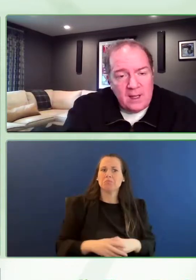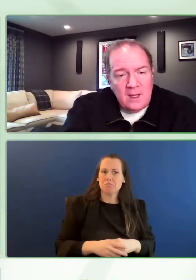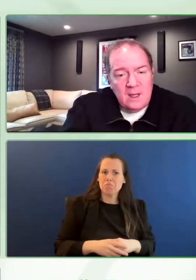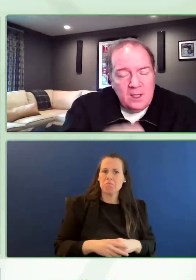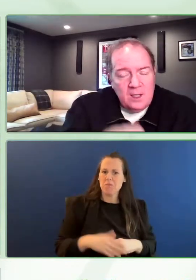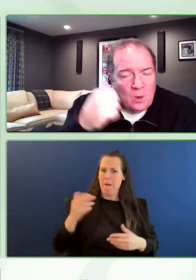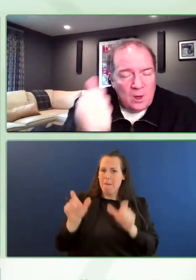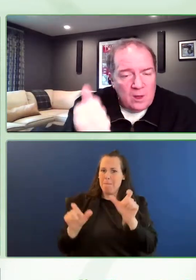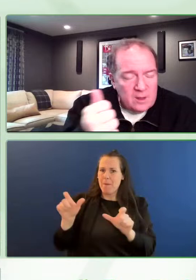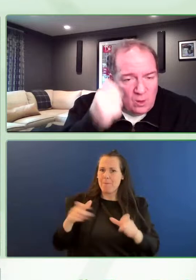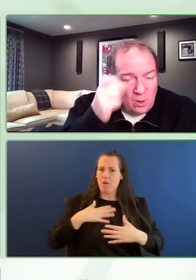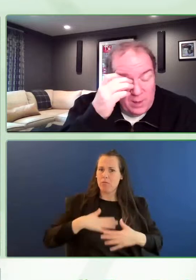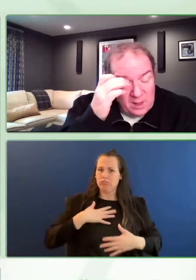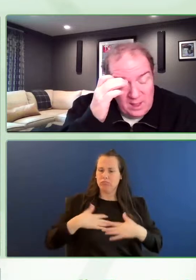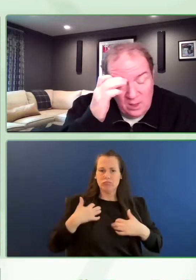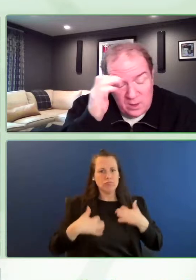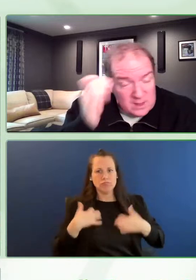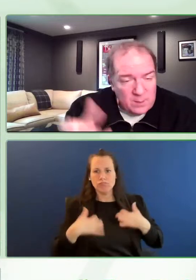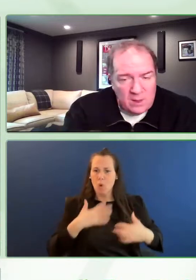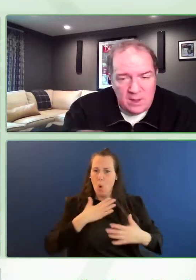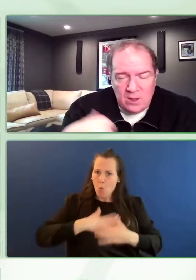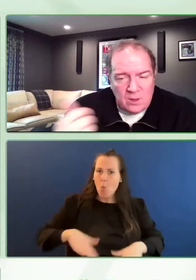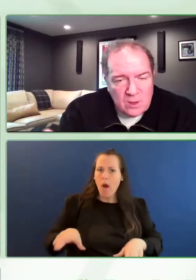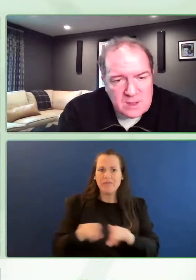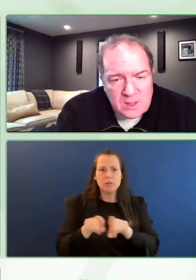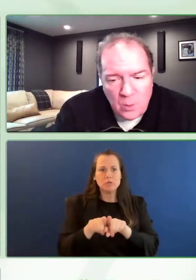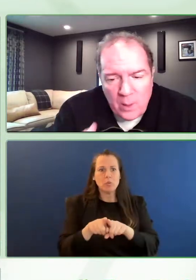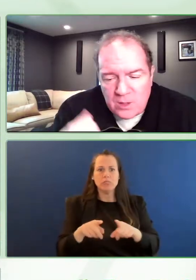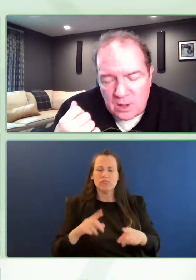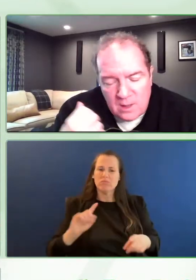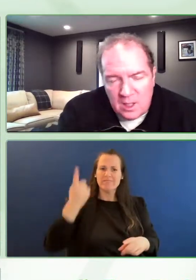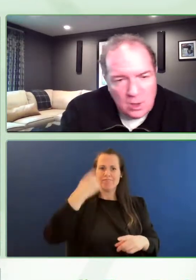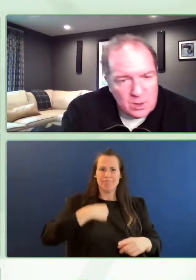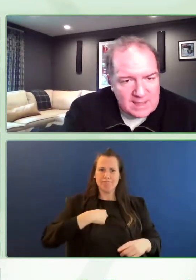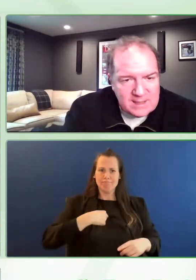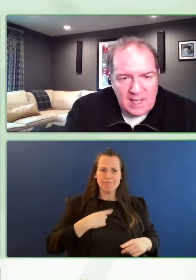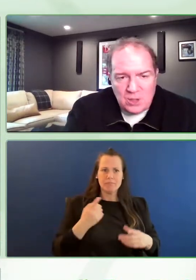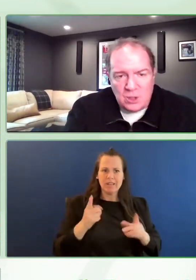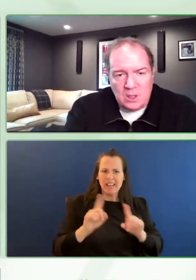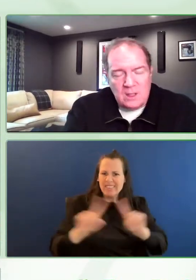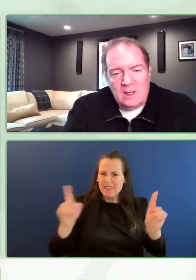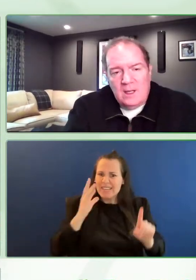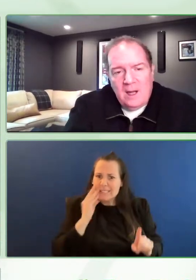by your ability, your discipline to, your situation, your destination.